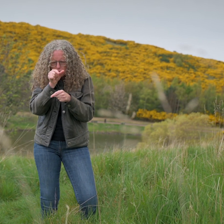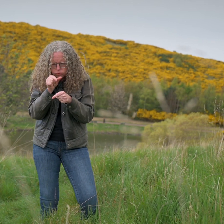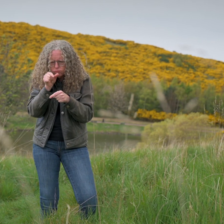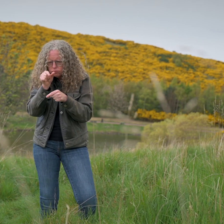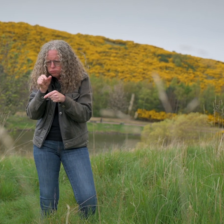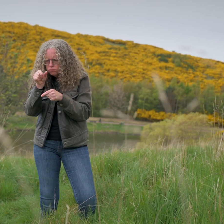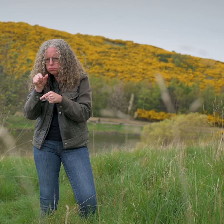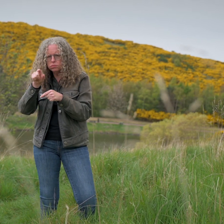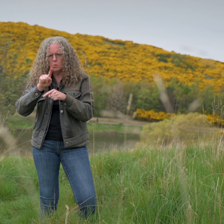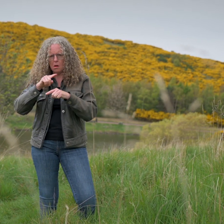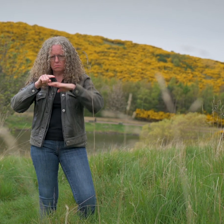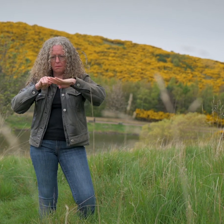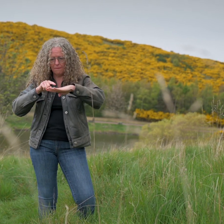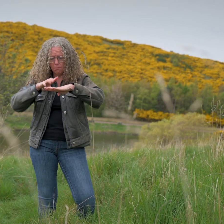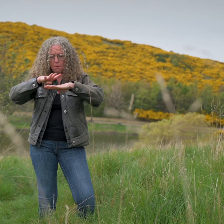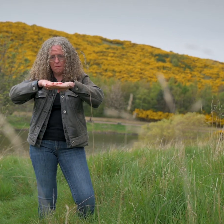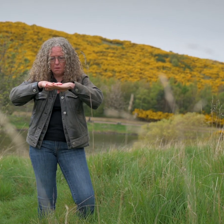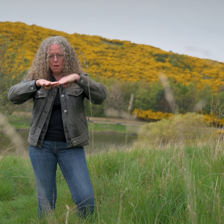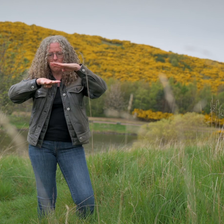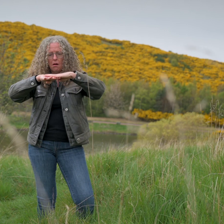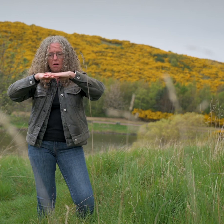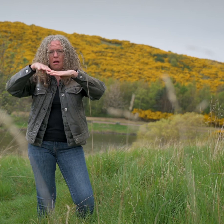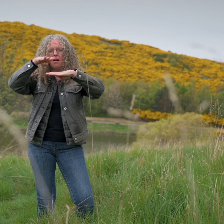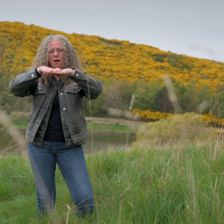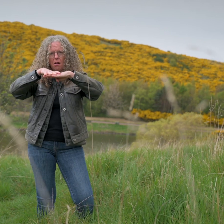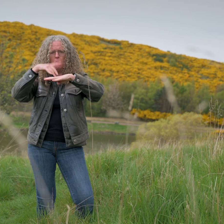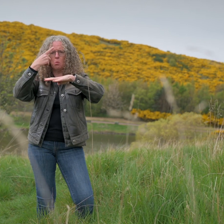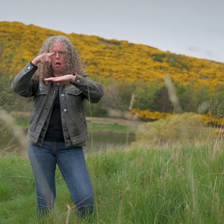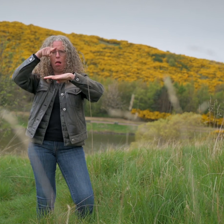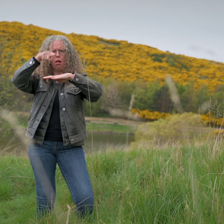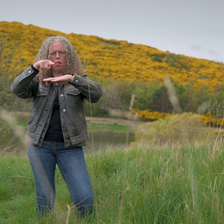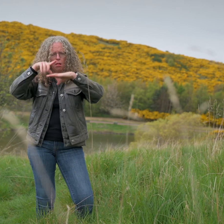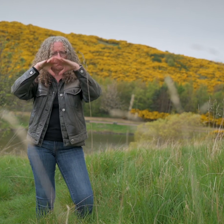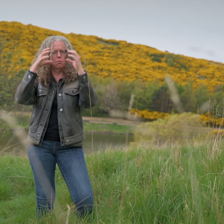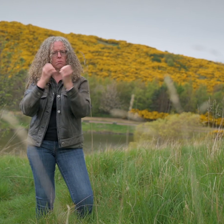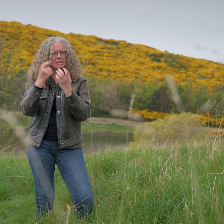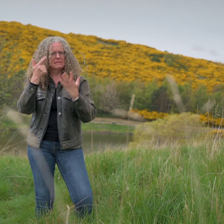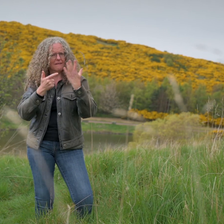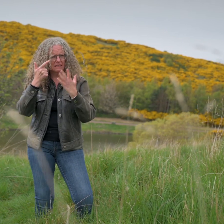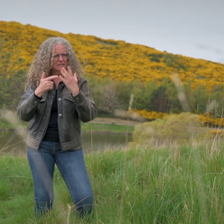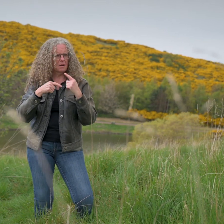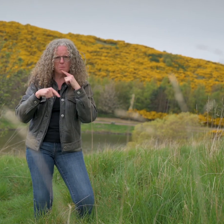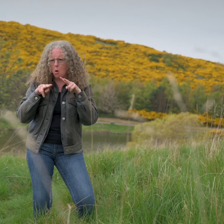They were stacked up four one way, then four the other, and again twice over, with the final one on top, all together making 17.